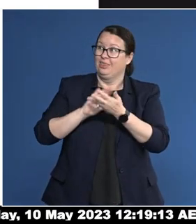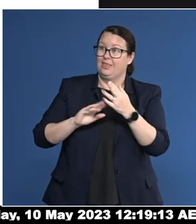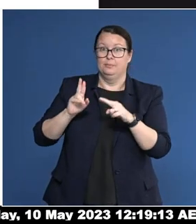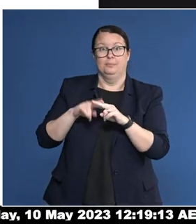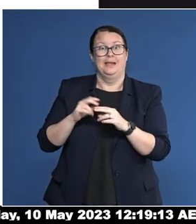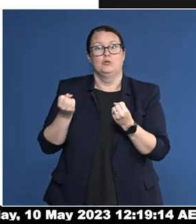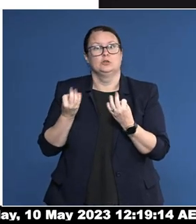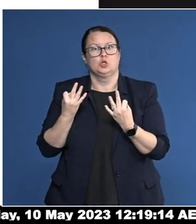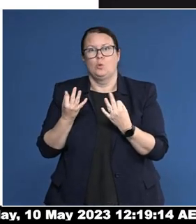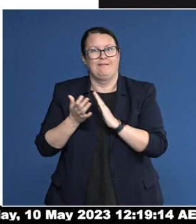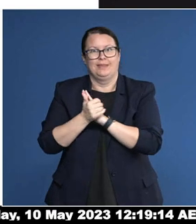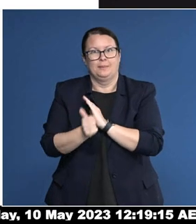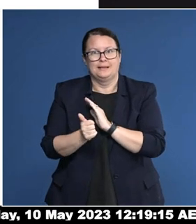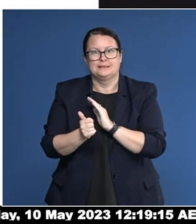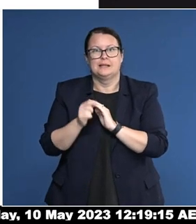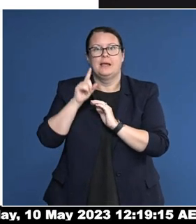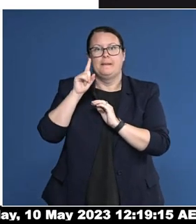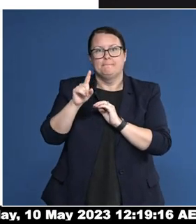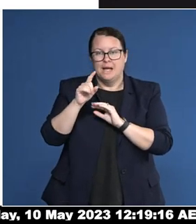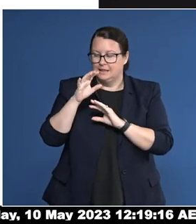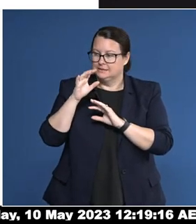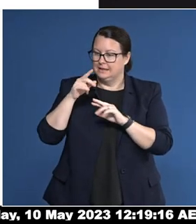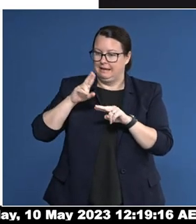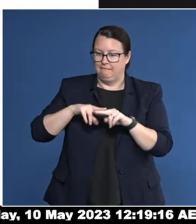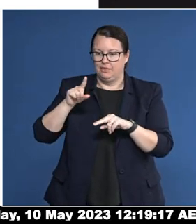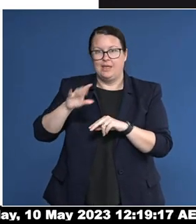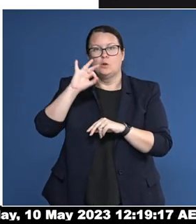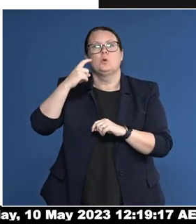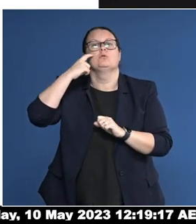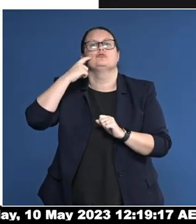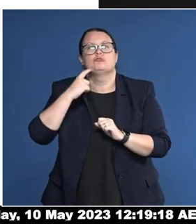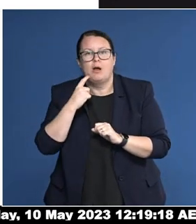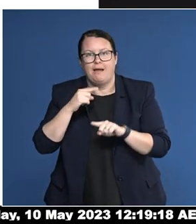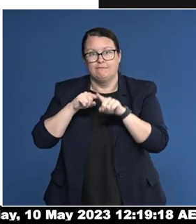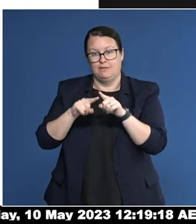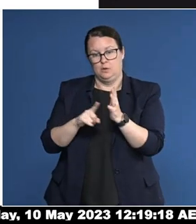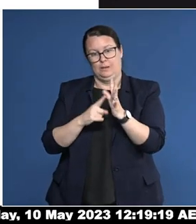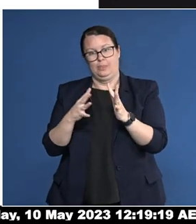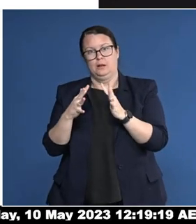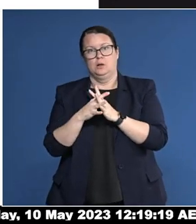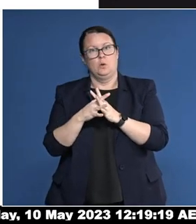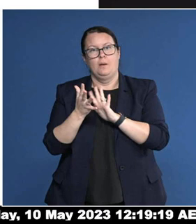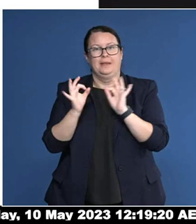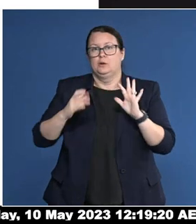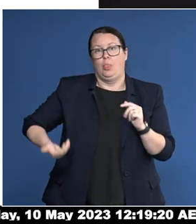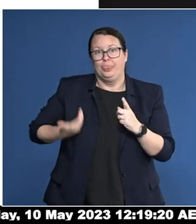the failing to take lawful steps to secure adequate food, et cetera, will also trigger